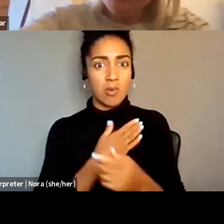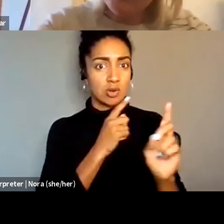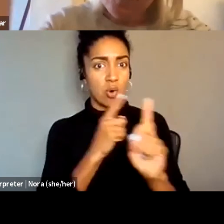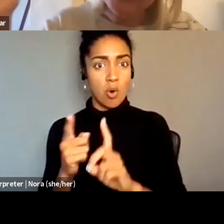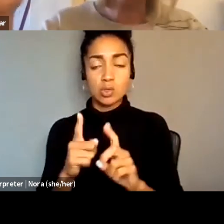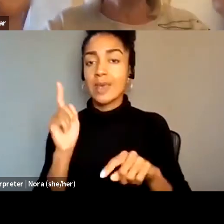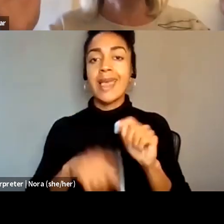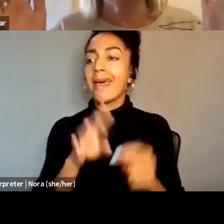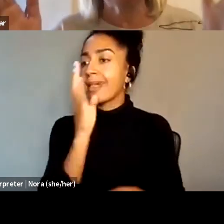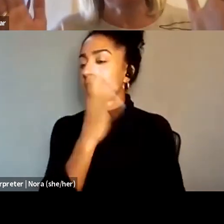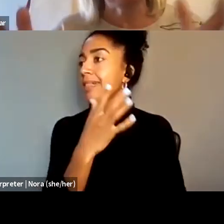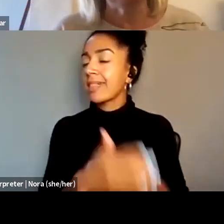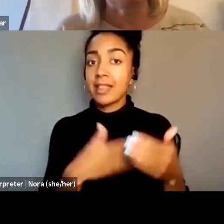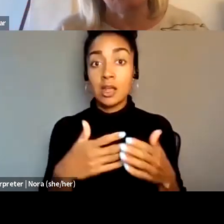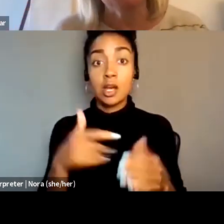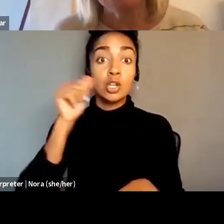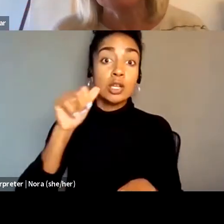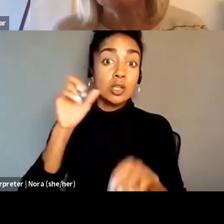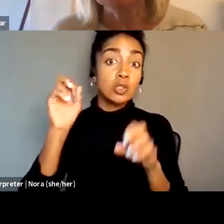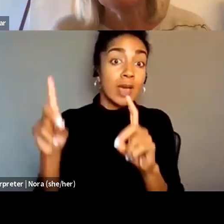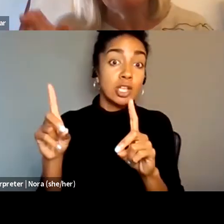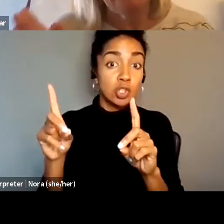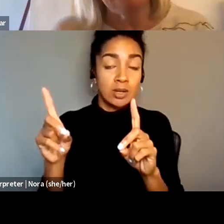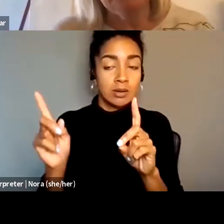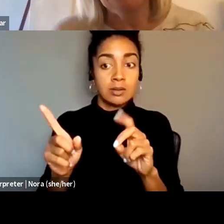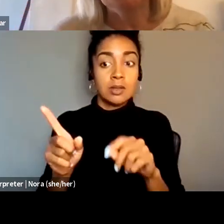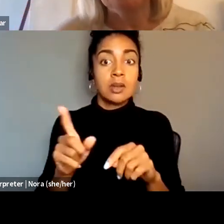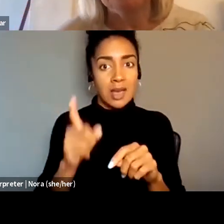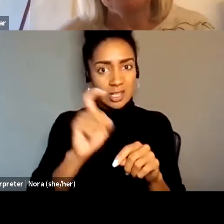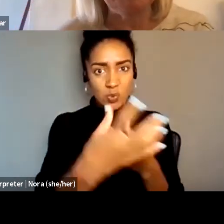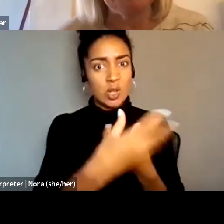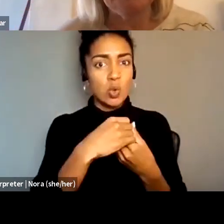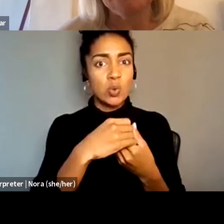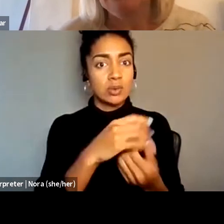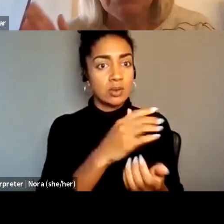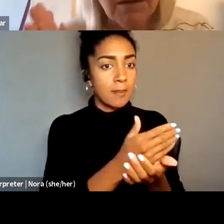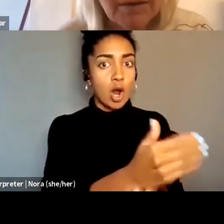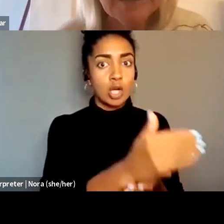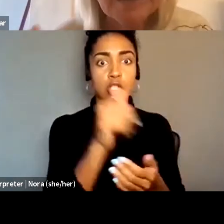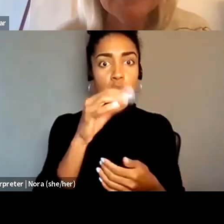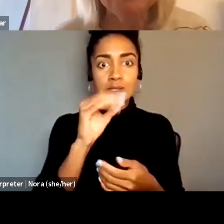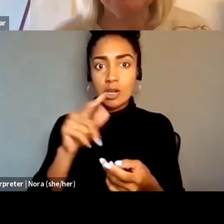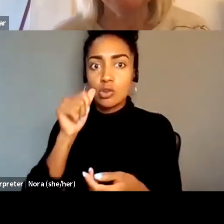in quotes because obviously we talked about marginalized girls and girls with a disabilities, are clearly